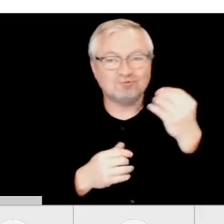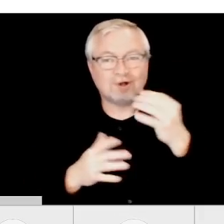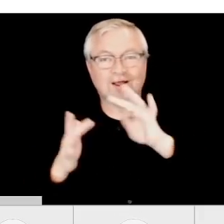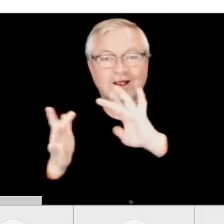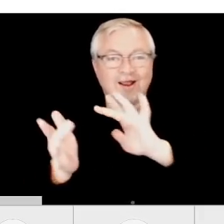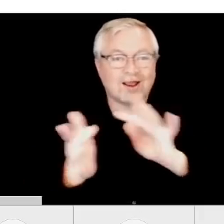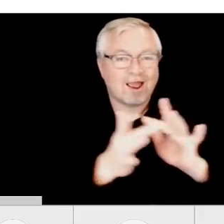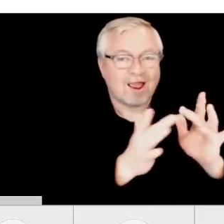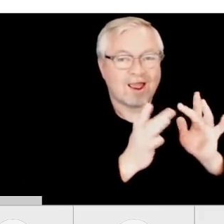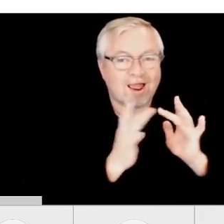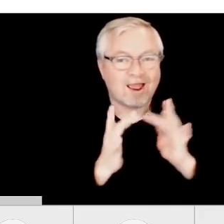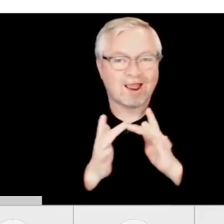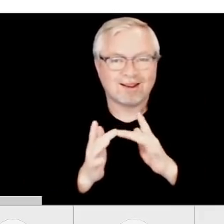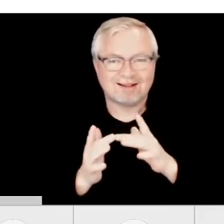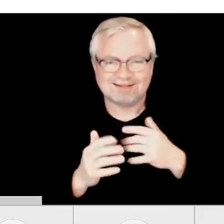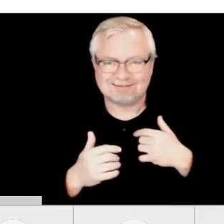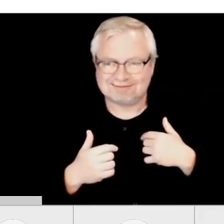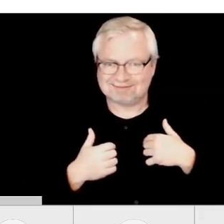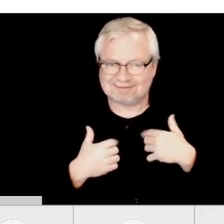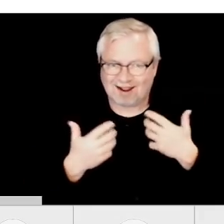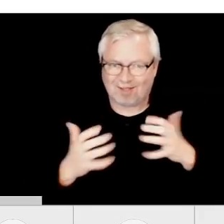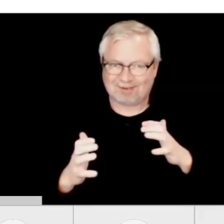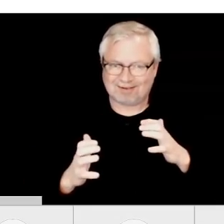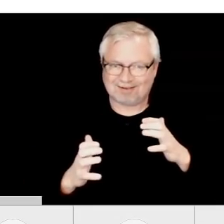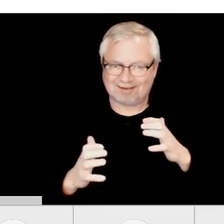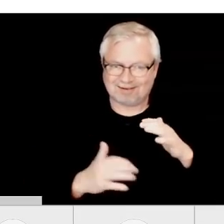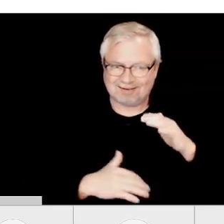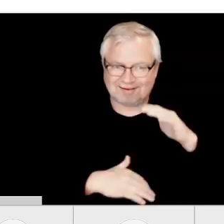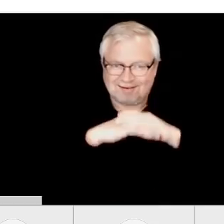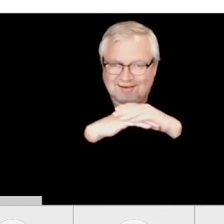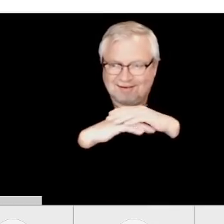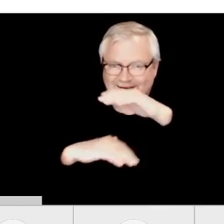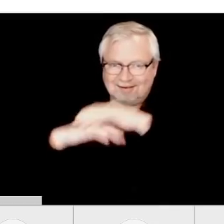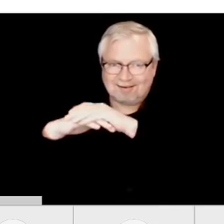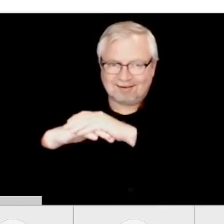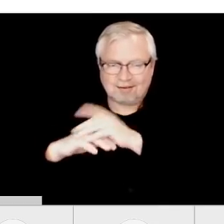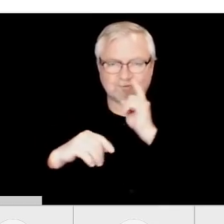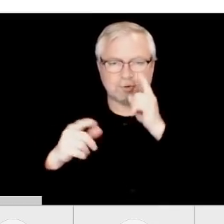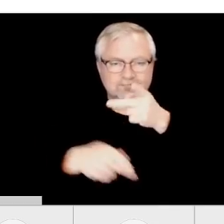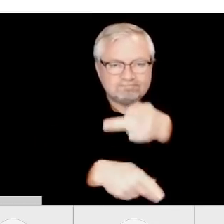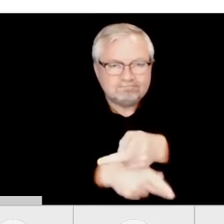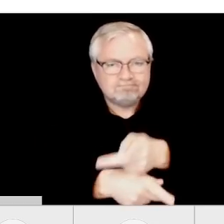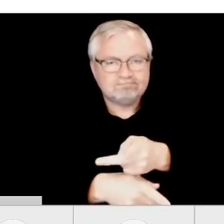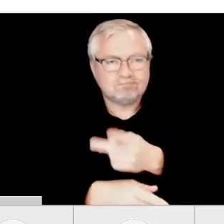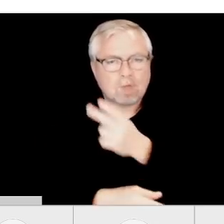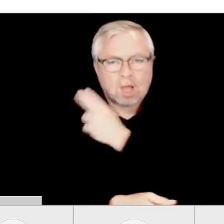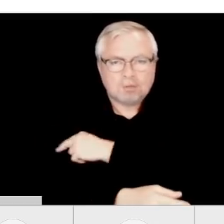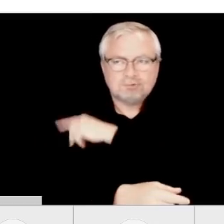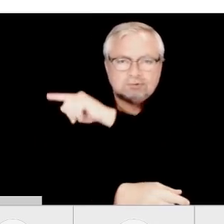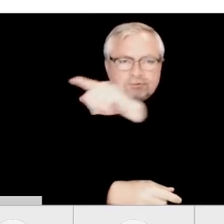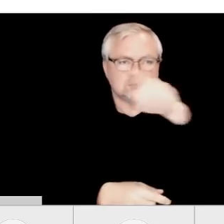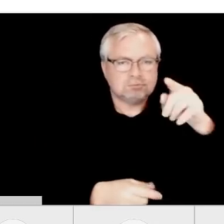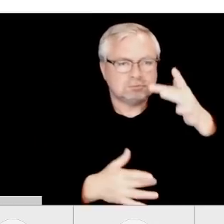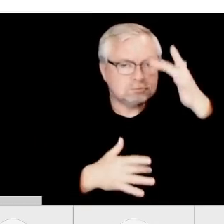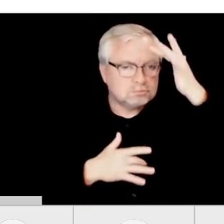You have more capacity to care for people. You're better able to identify infections and isolate infected